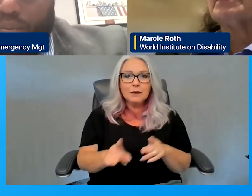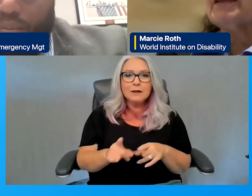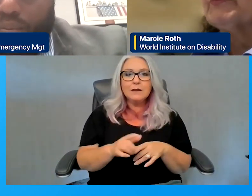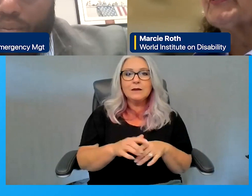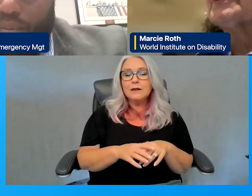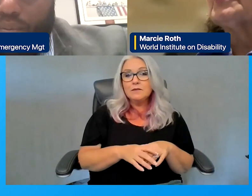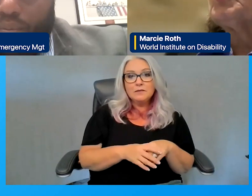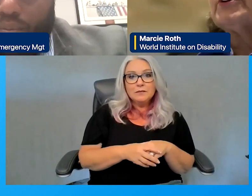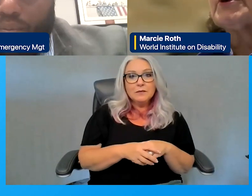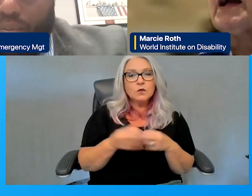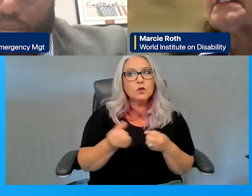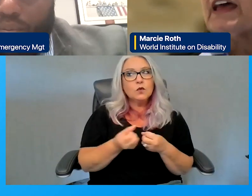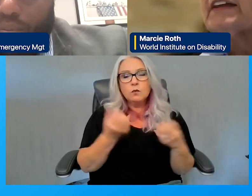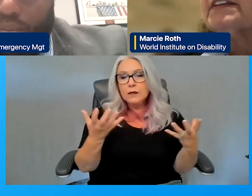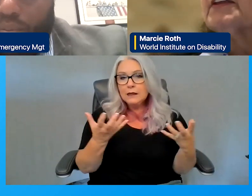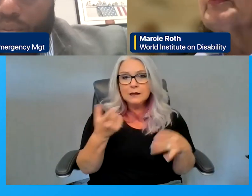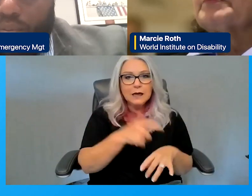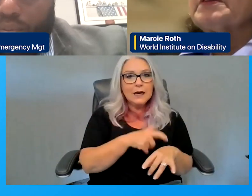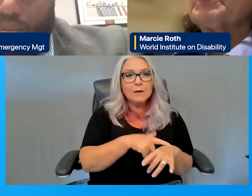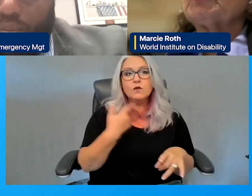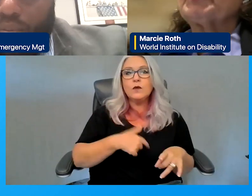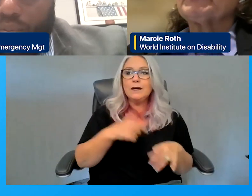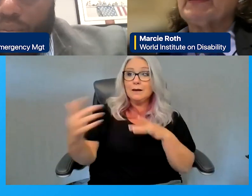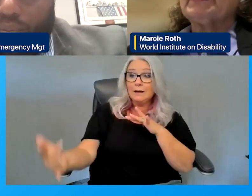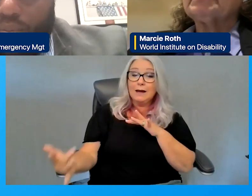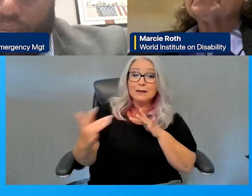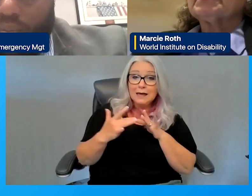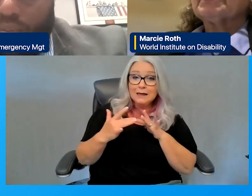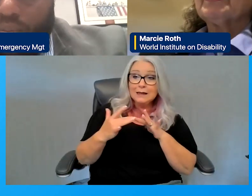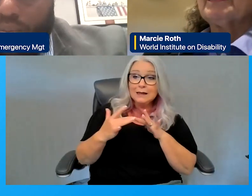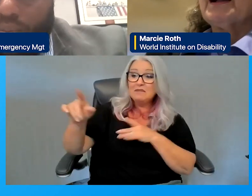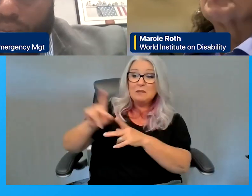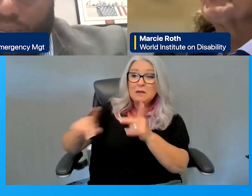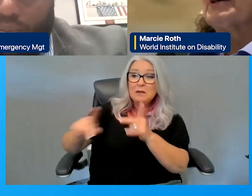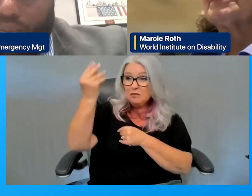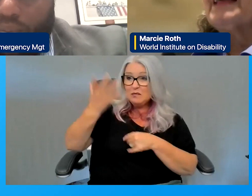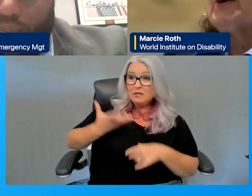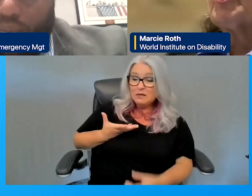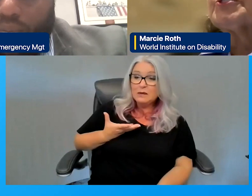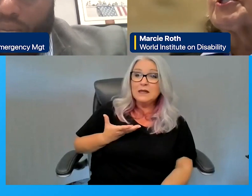times we are contacted by people who say, I was not allowed to